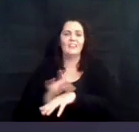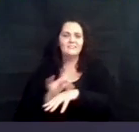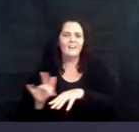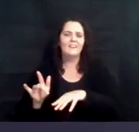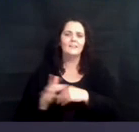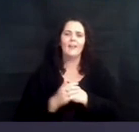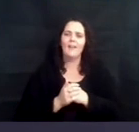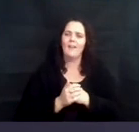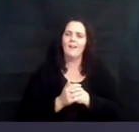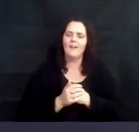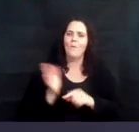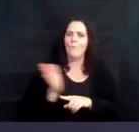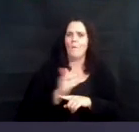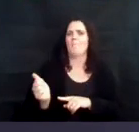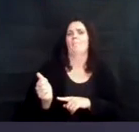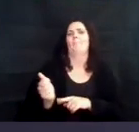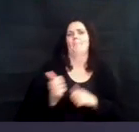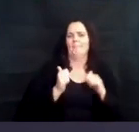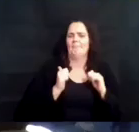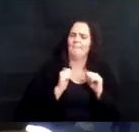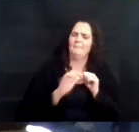A very prolific artist and one of the interesting things about Kentridge